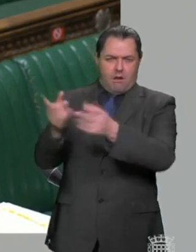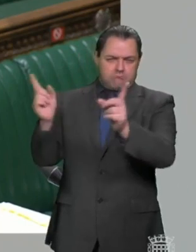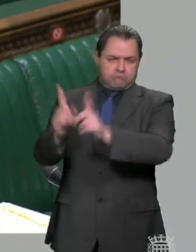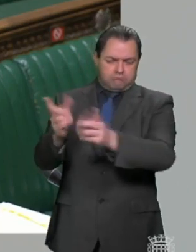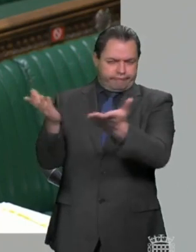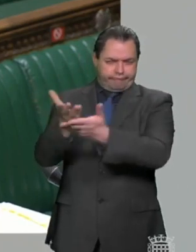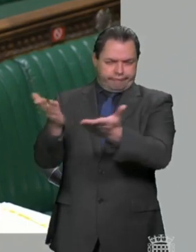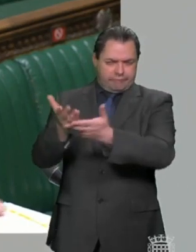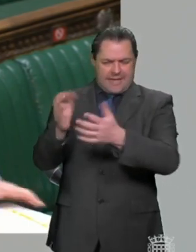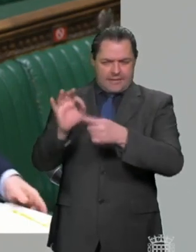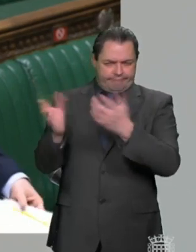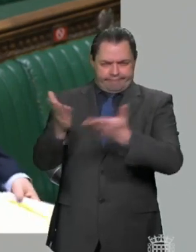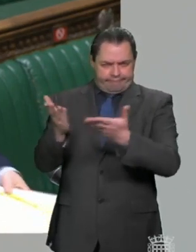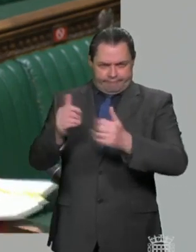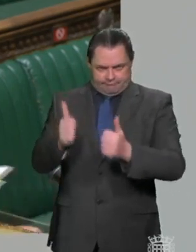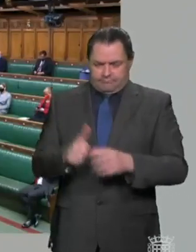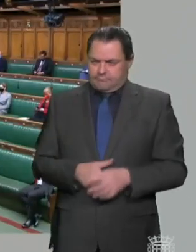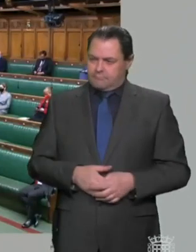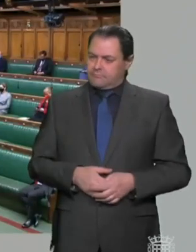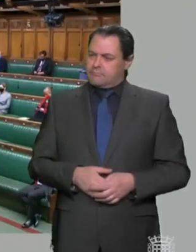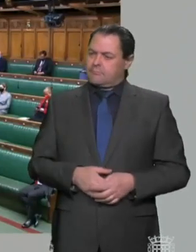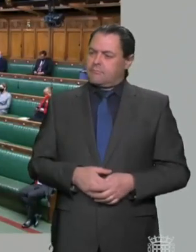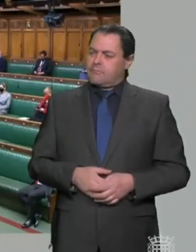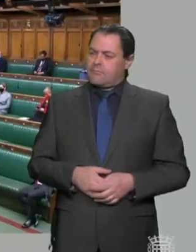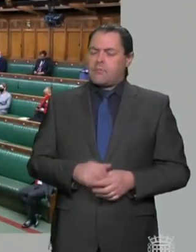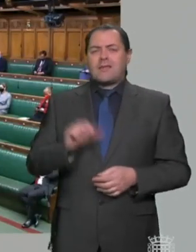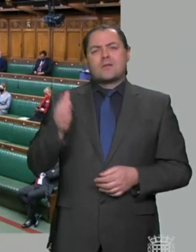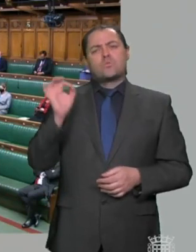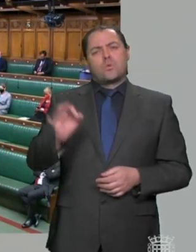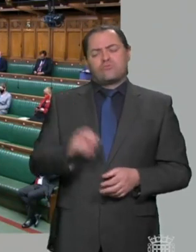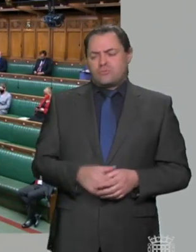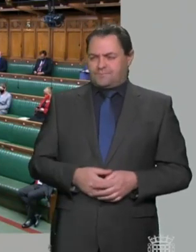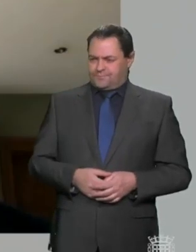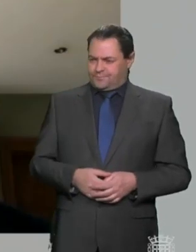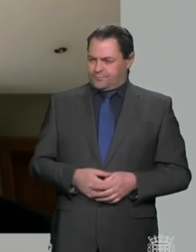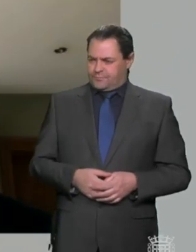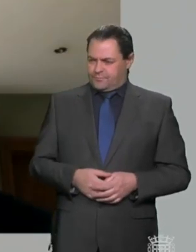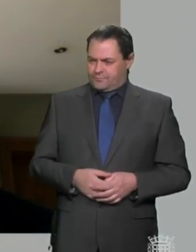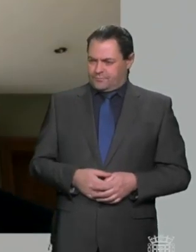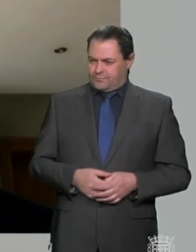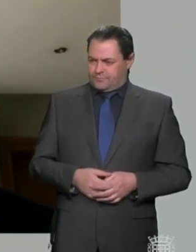out the detail on the issue he has raised. >> Mr Jonathan Lord (Woking) (Con) [V]